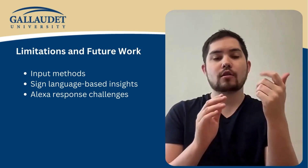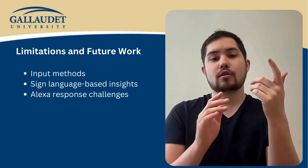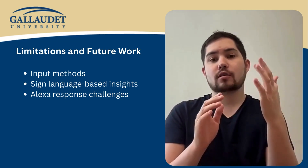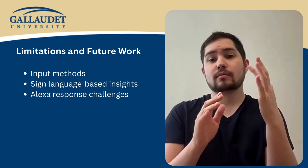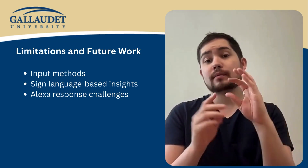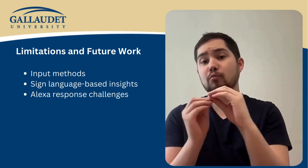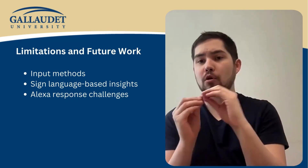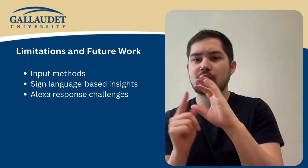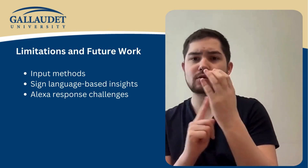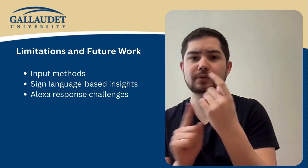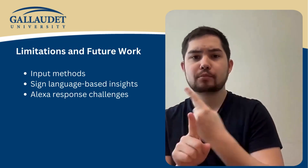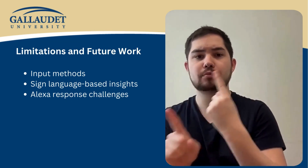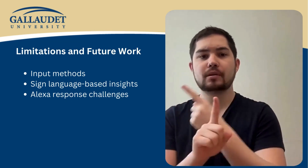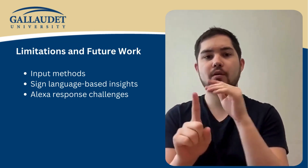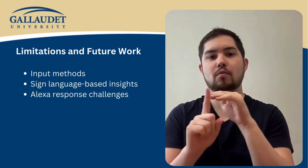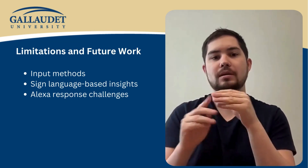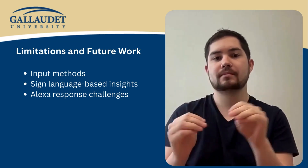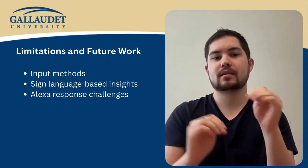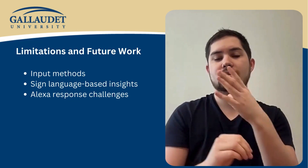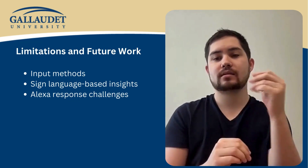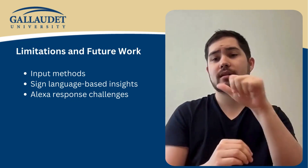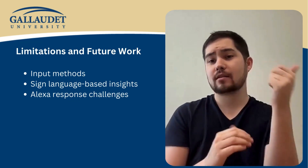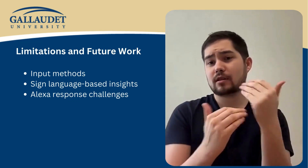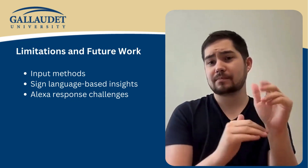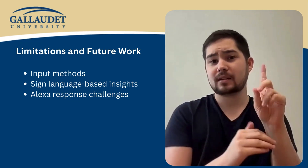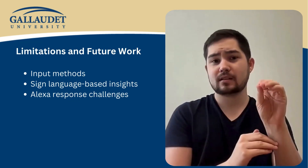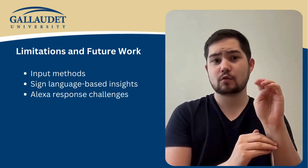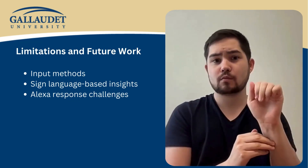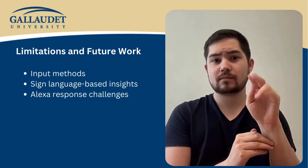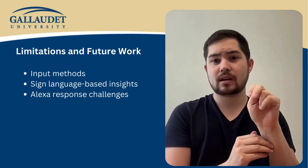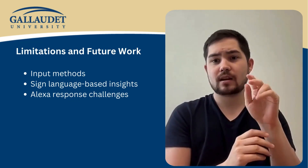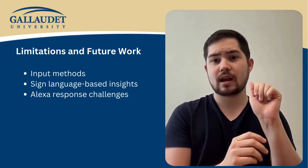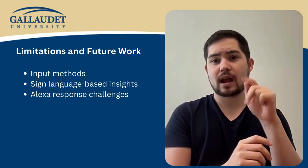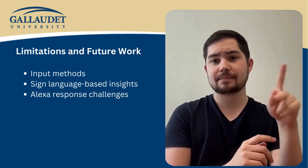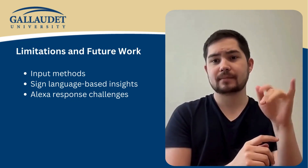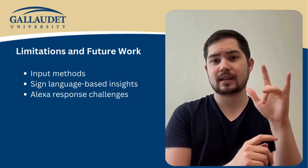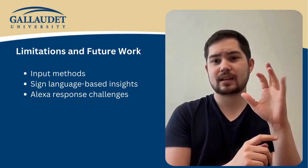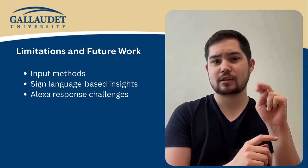more culturally appropriate wake methods and other limited-domain applications like